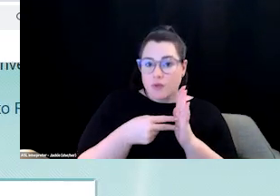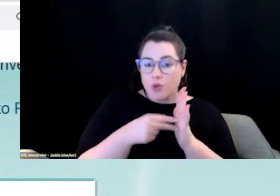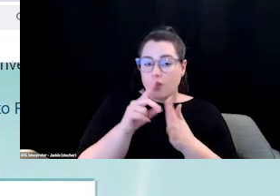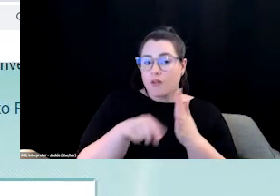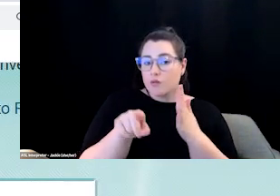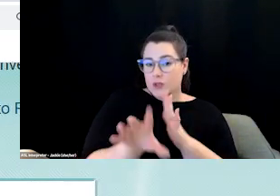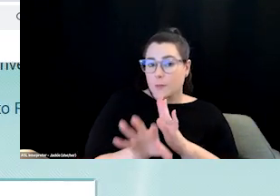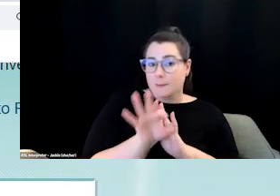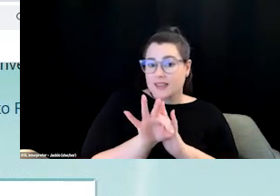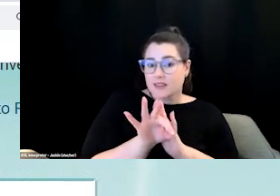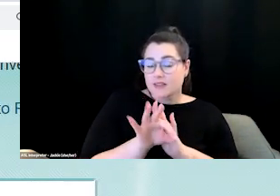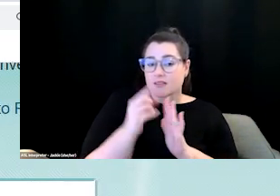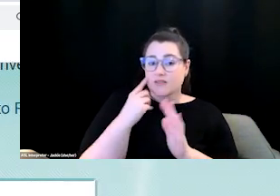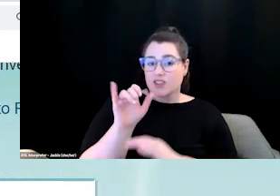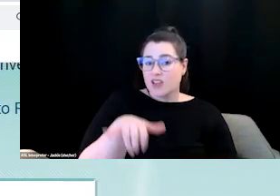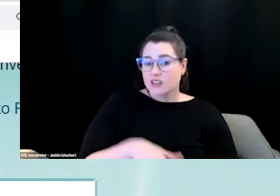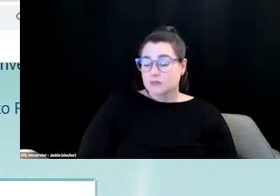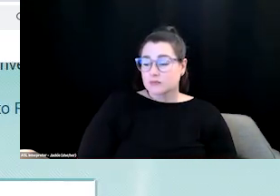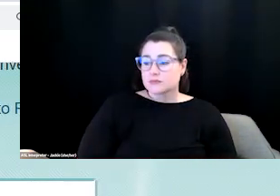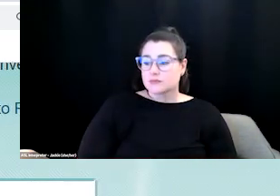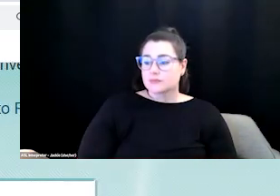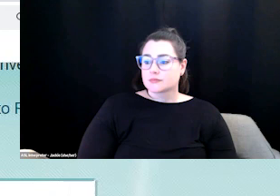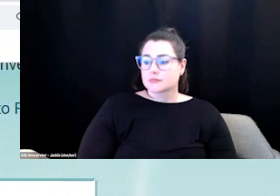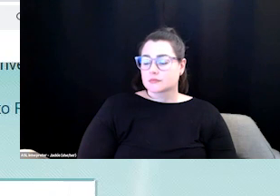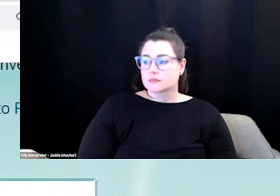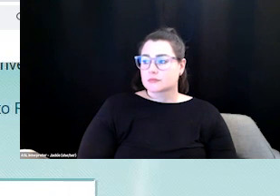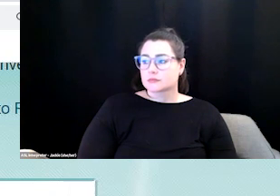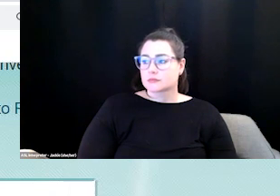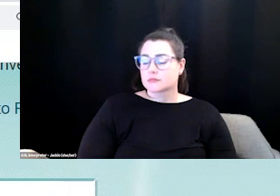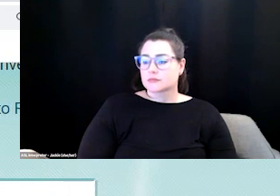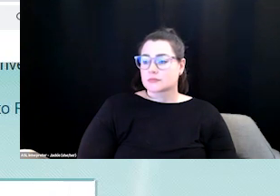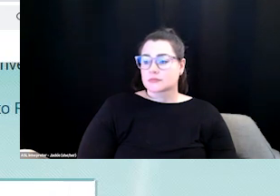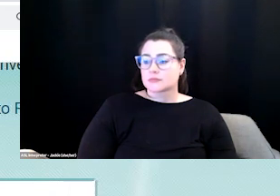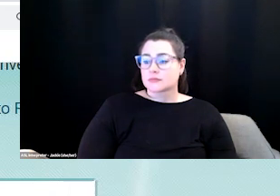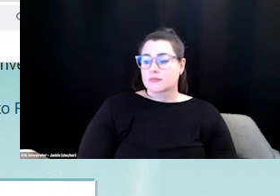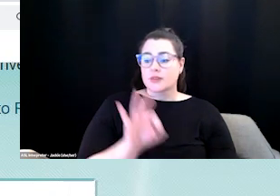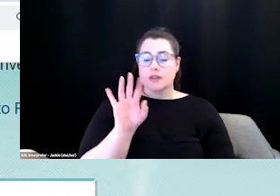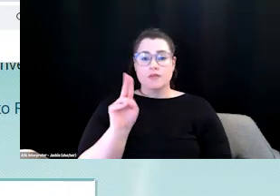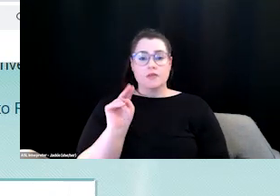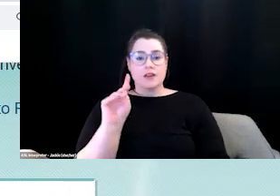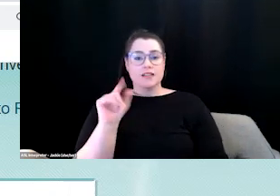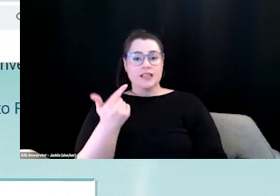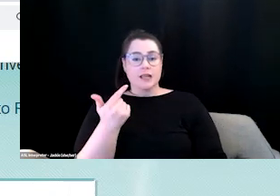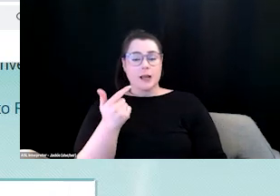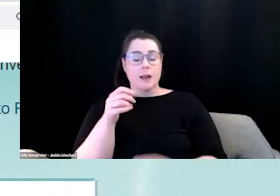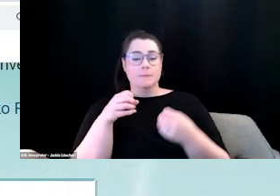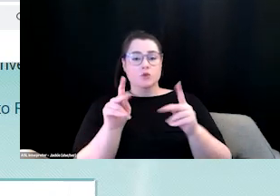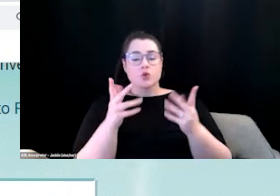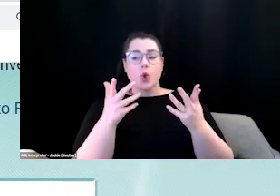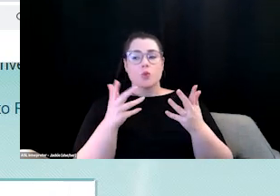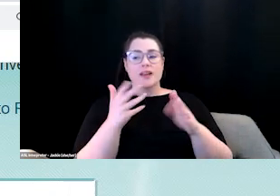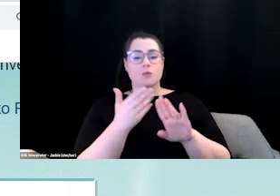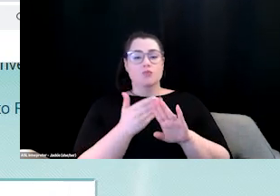So here, the funding opportunity has already preselected a lot of the programs at NSF.